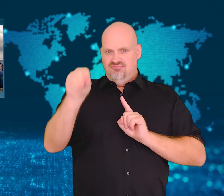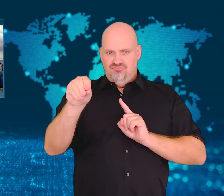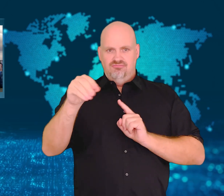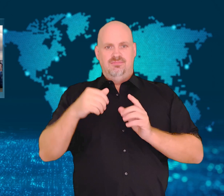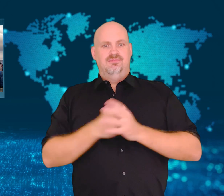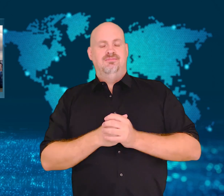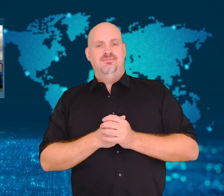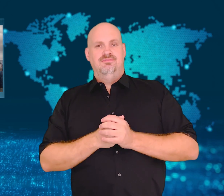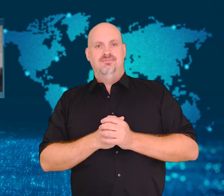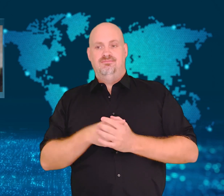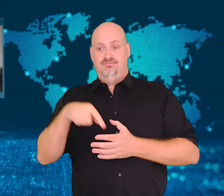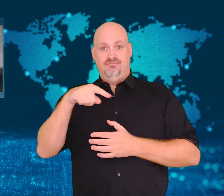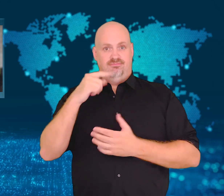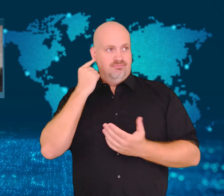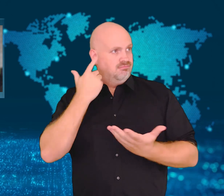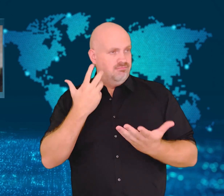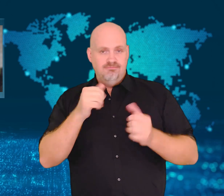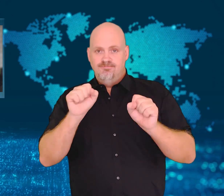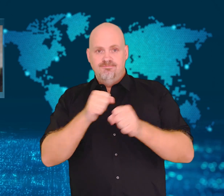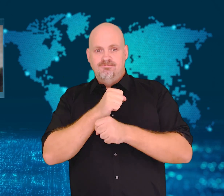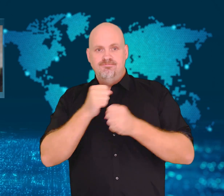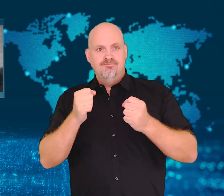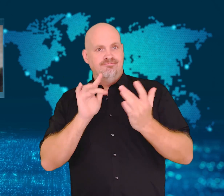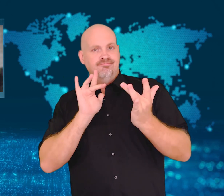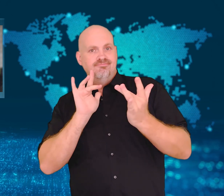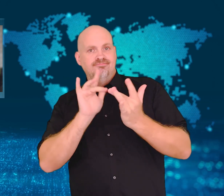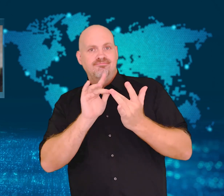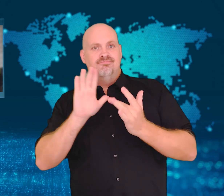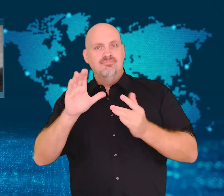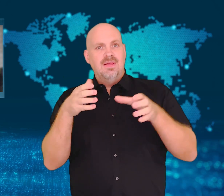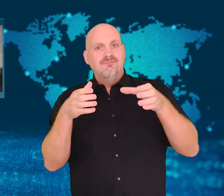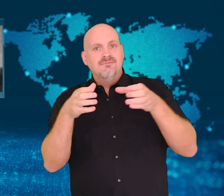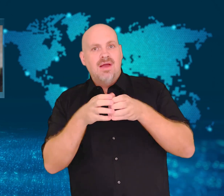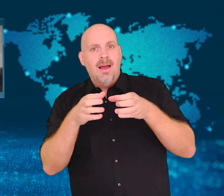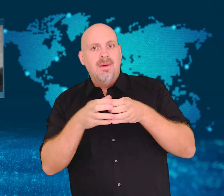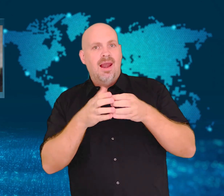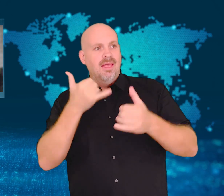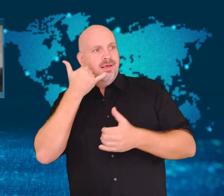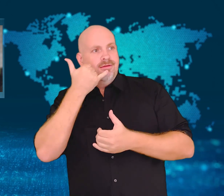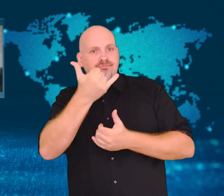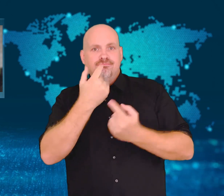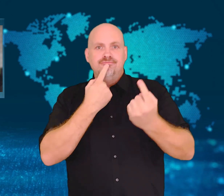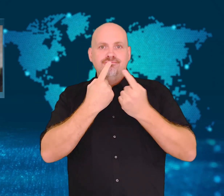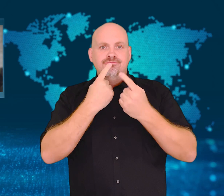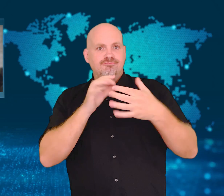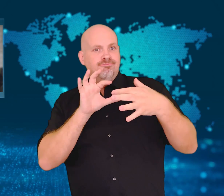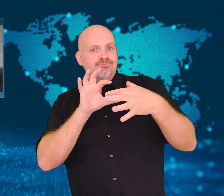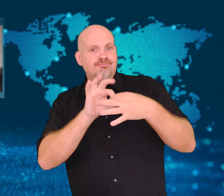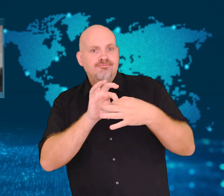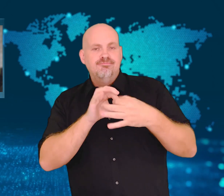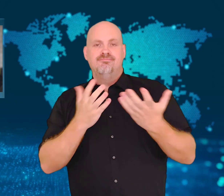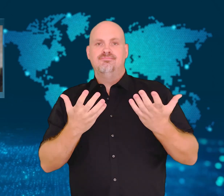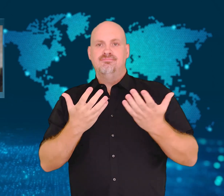which is around 1,500 kilometers from where they were arrested.